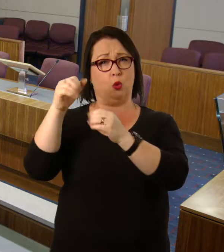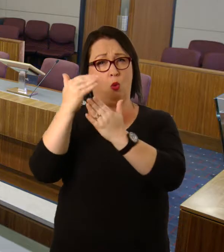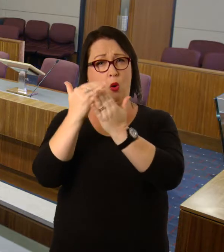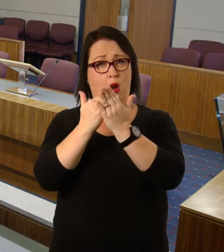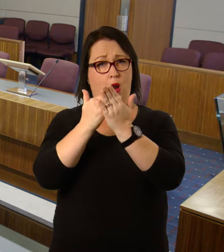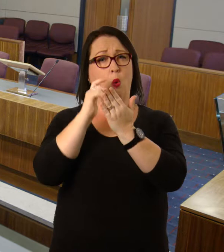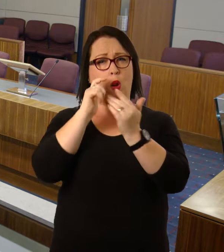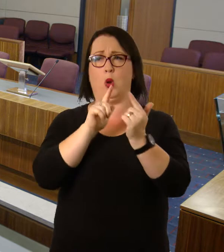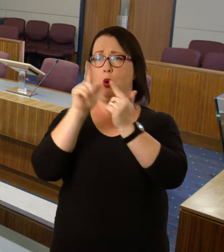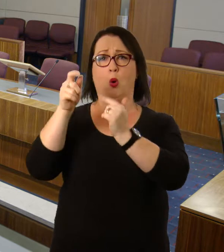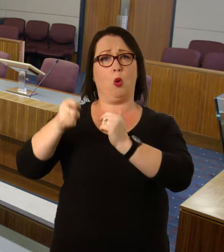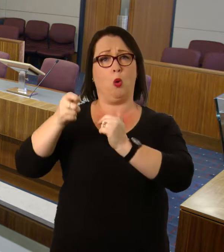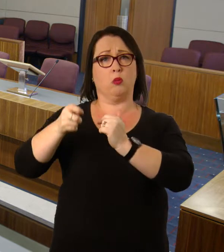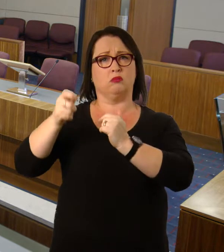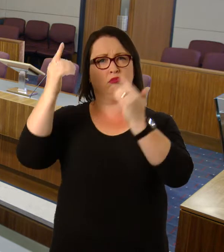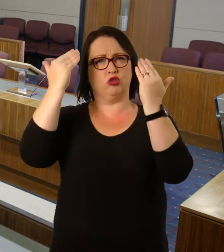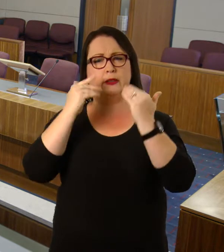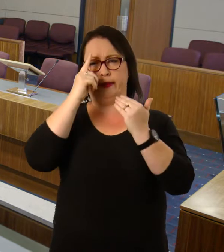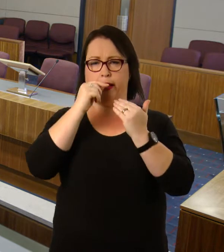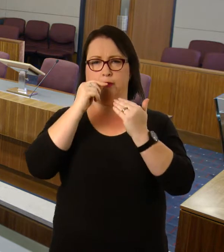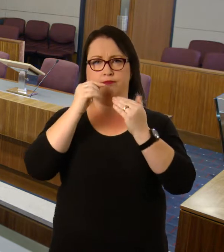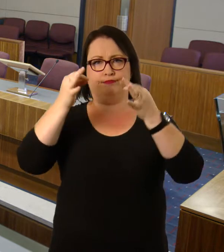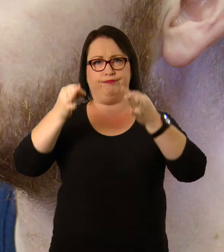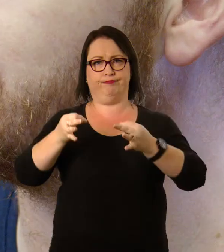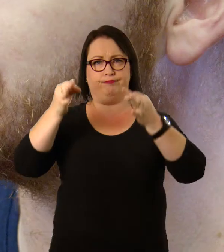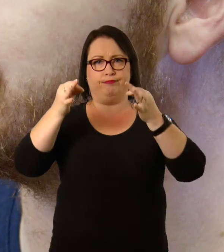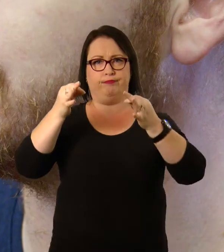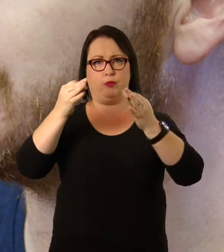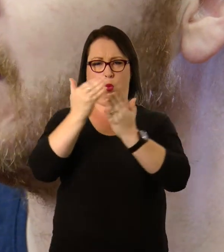you will go to a court and an order may be made by a magistrate.